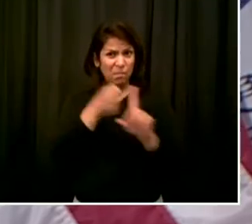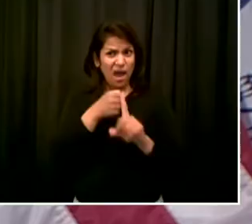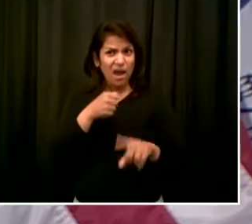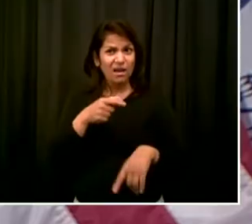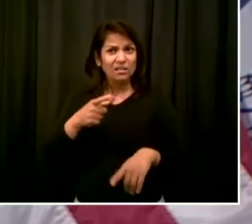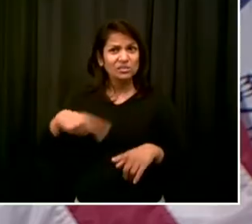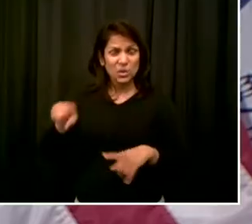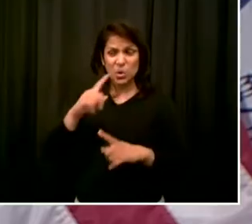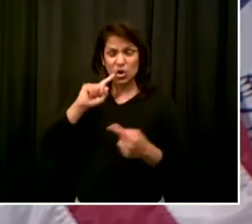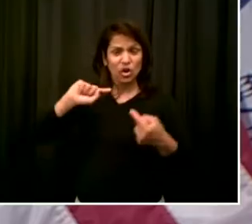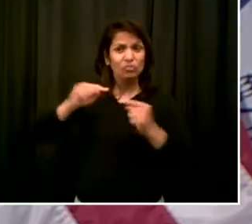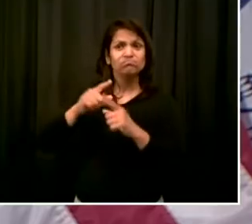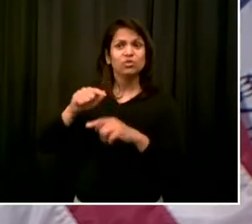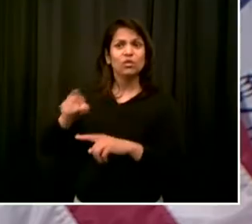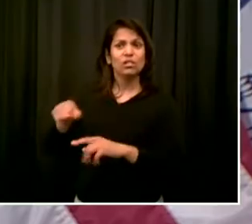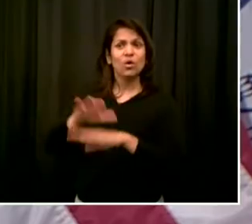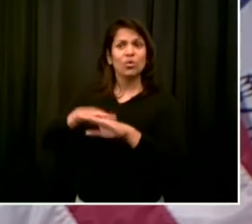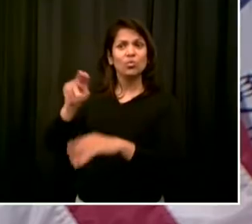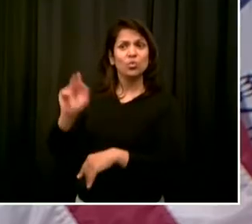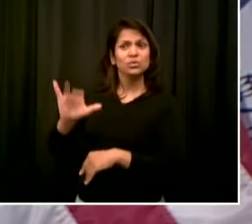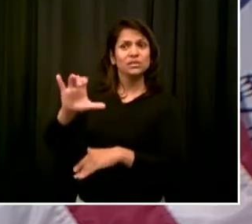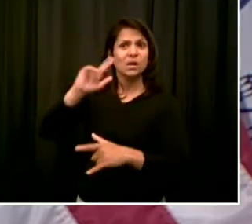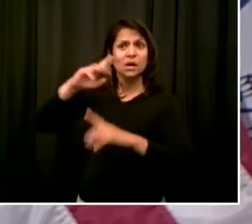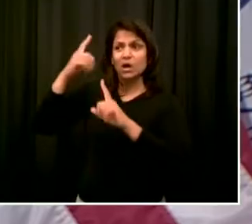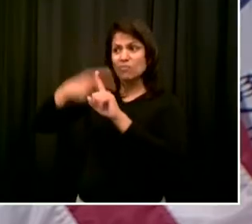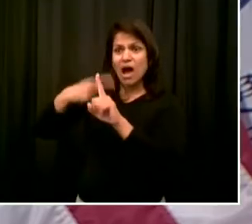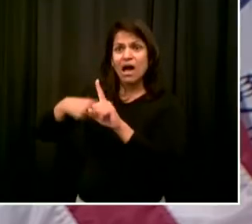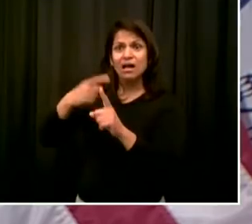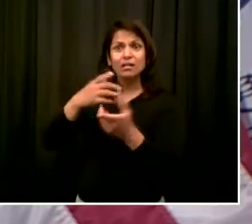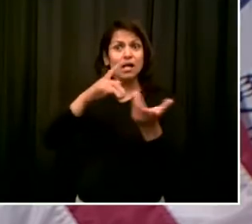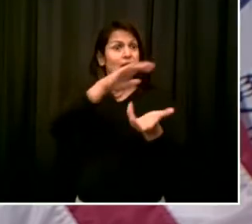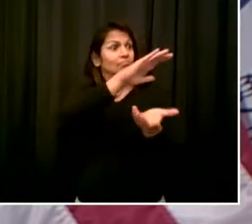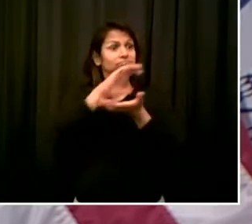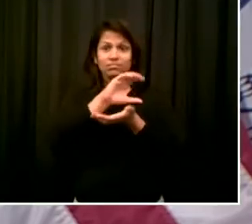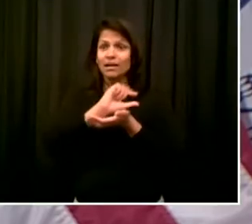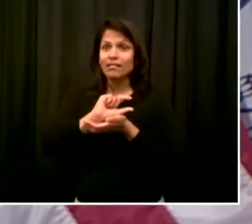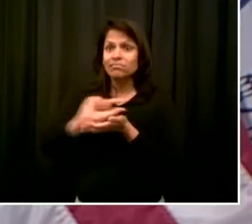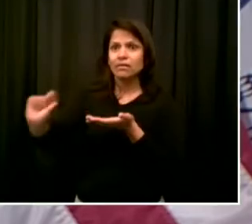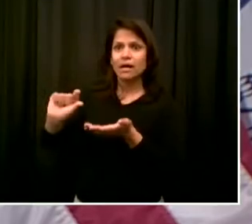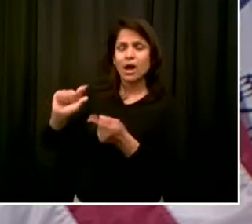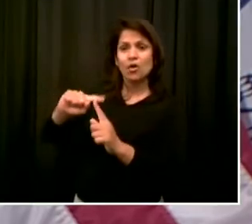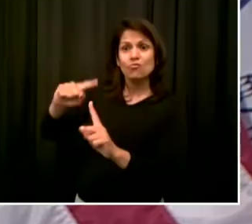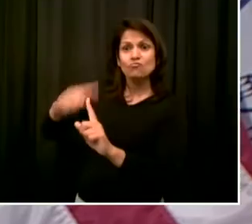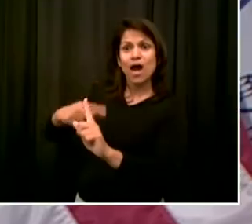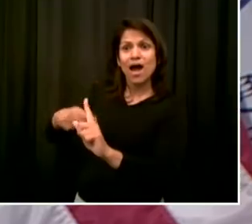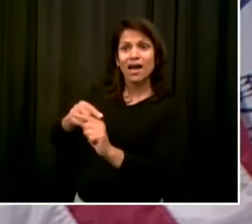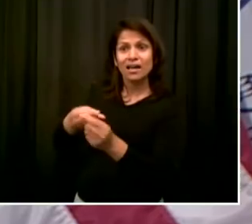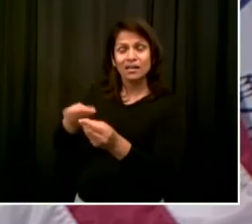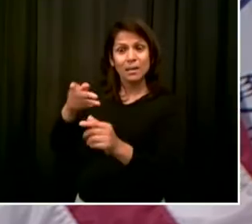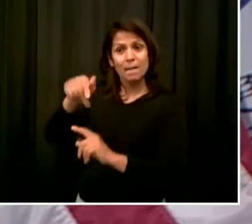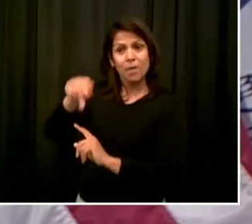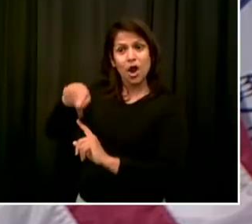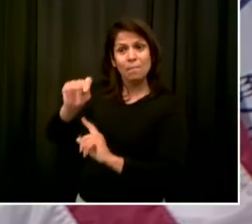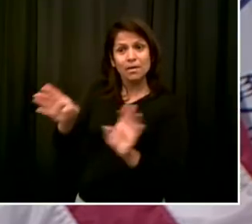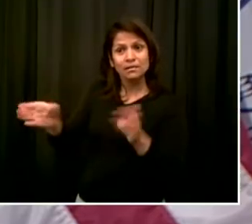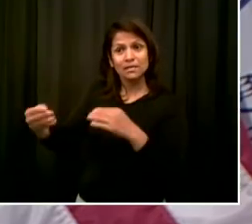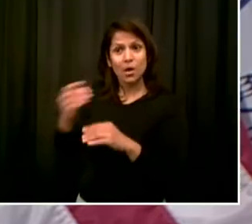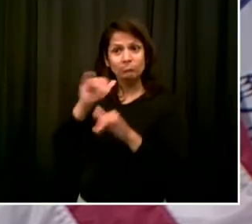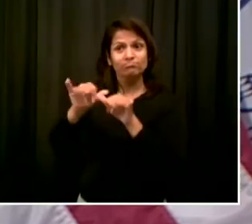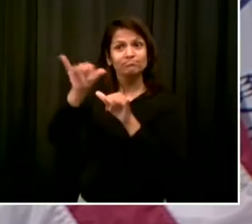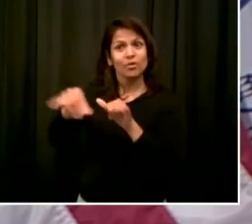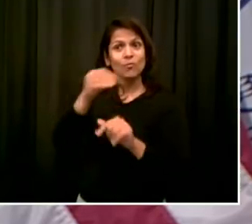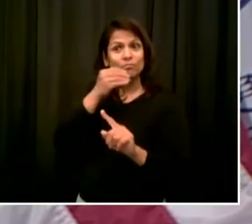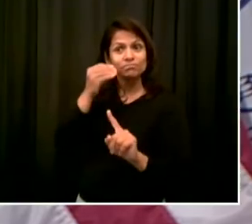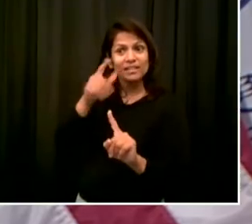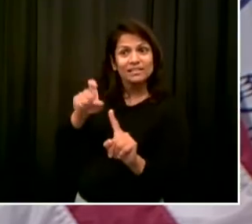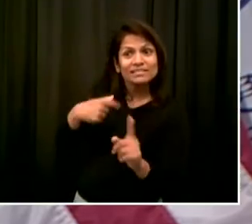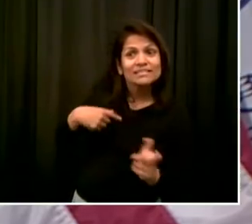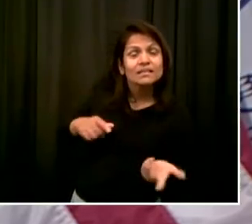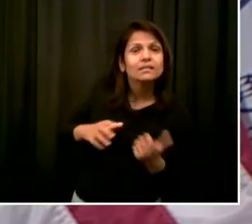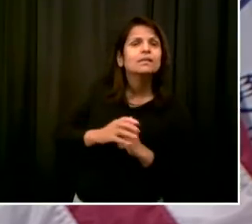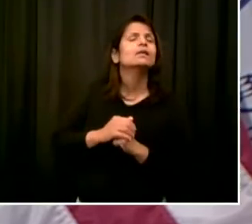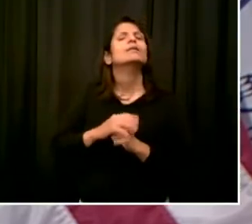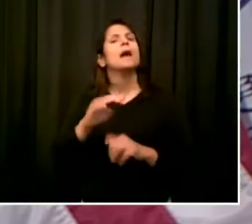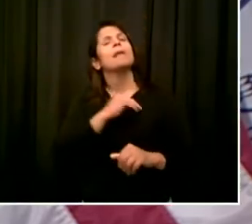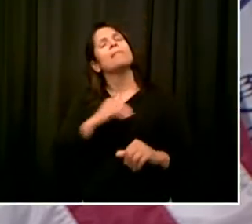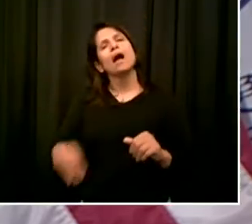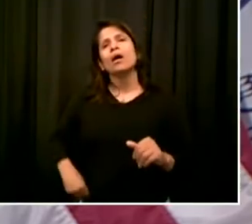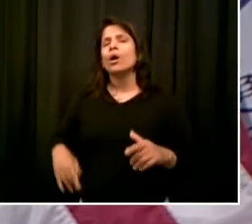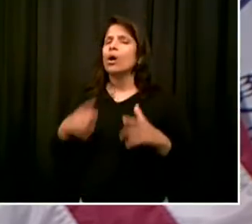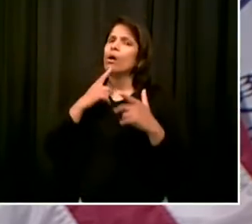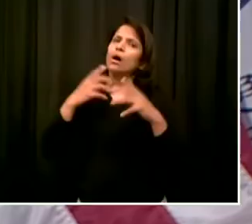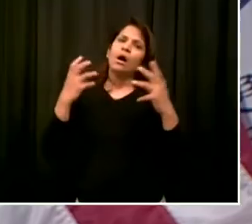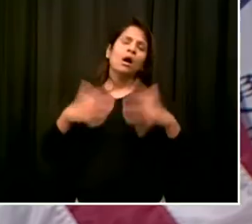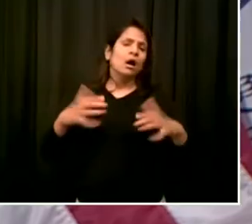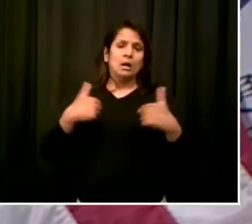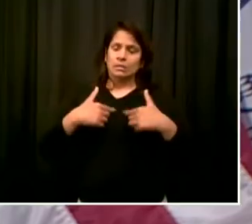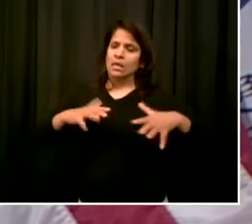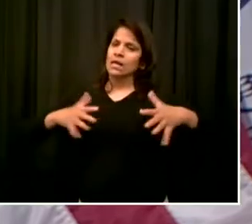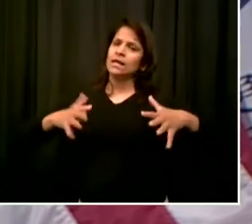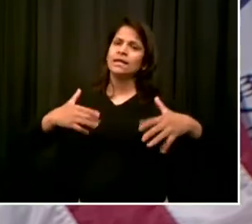WHAT NEEDS TO BE DONE BY AUGUST